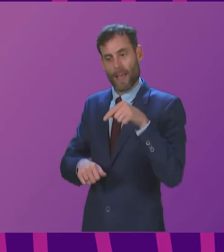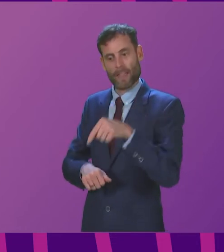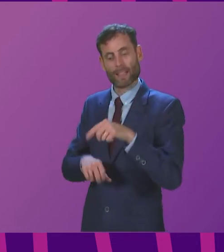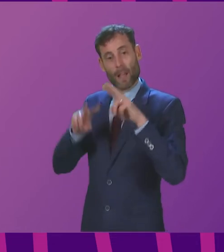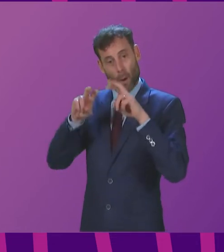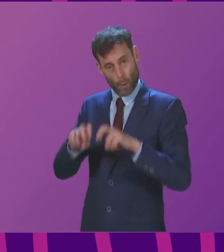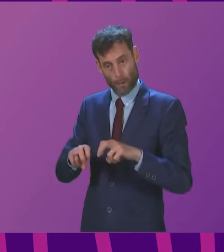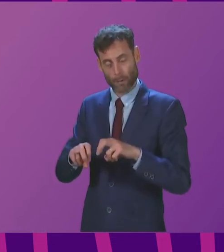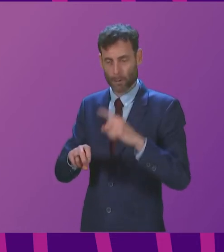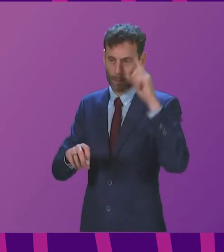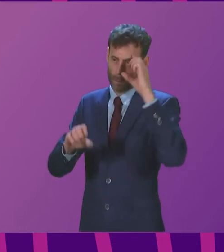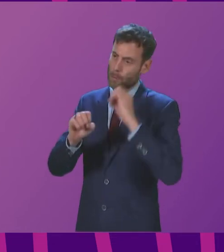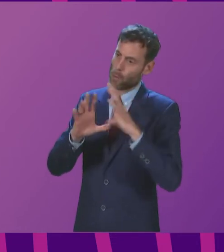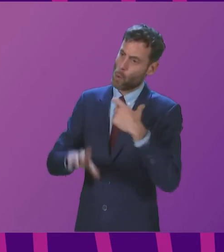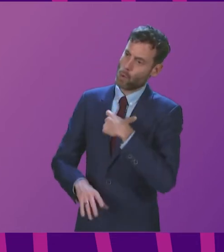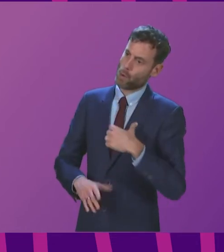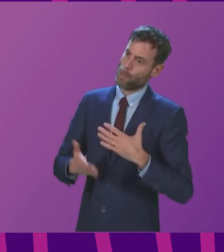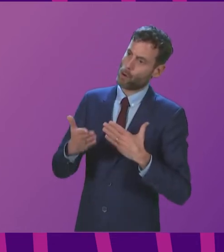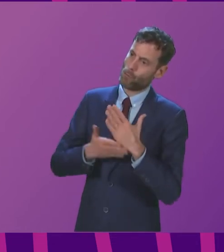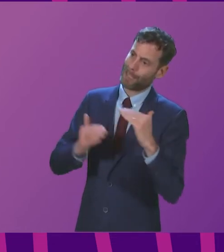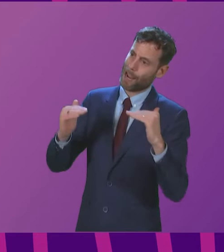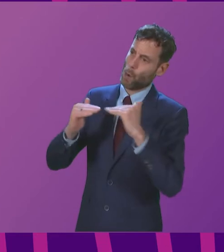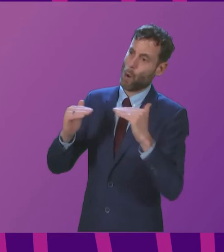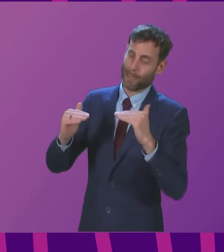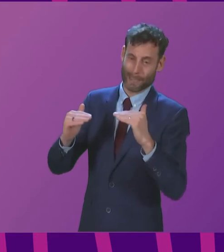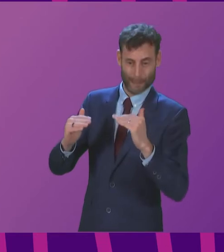by, human rights and equality principles, and I repeat that commitment today. We are in the